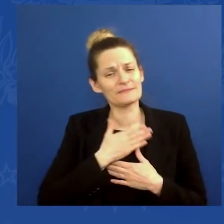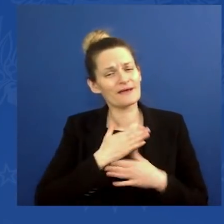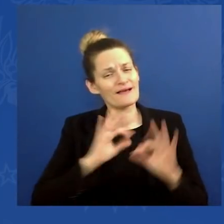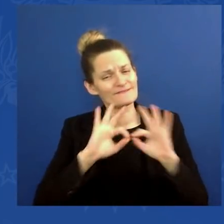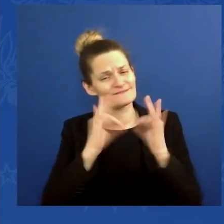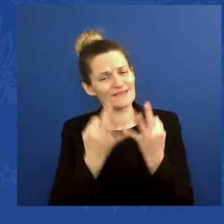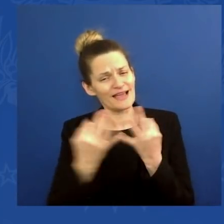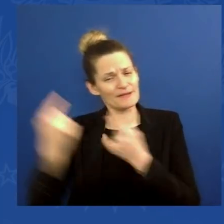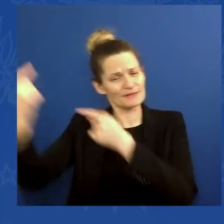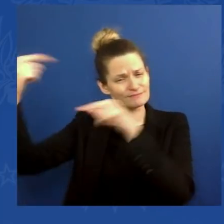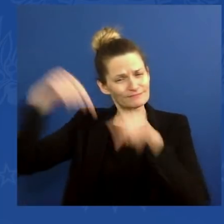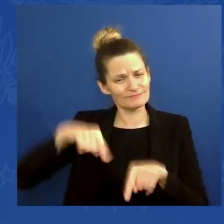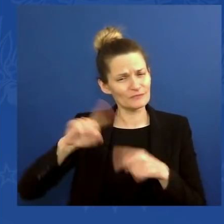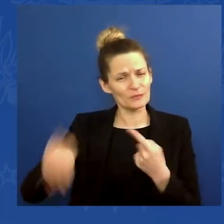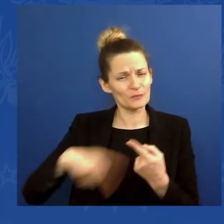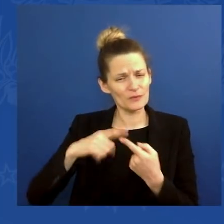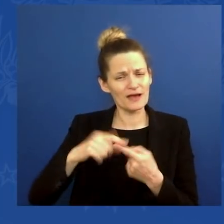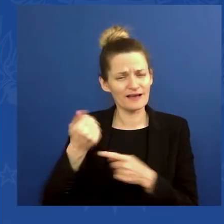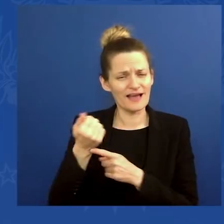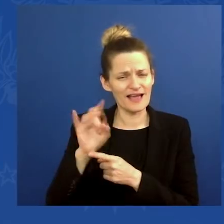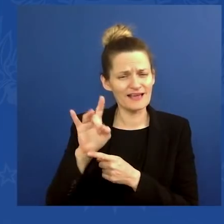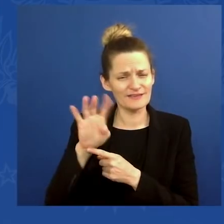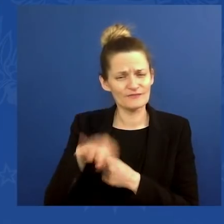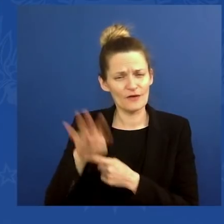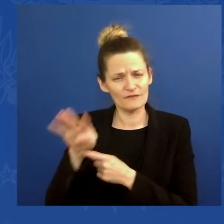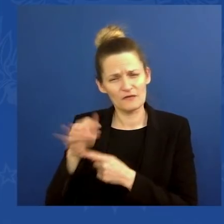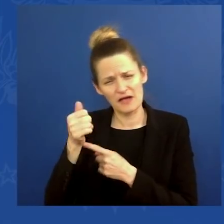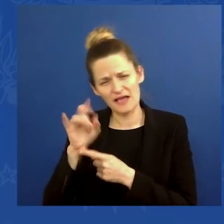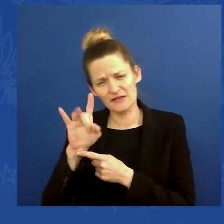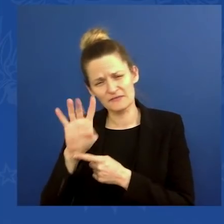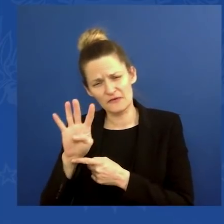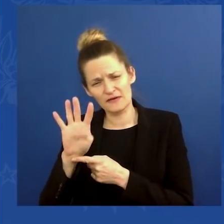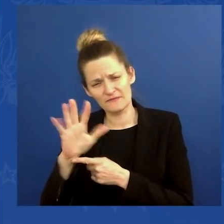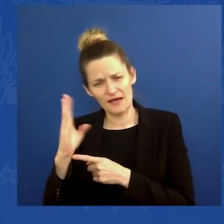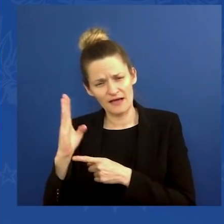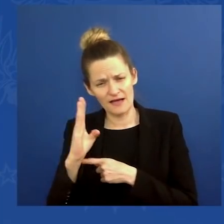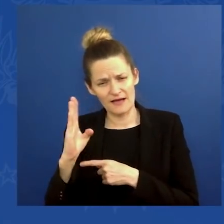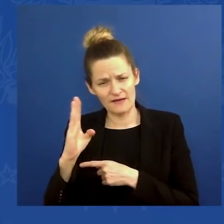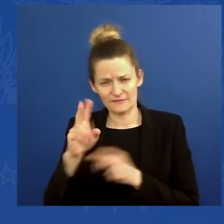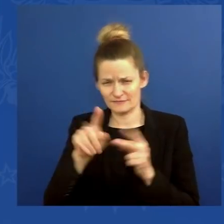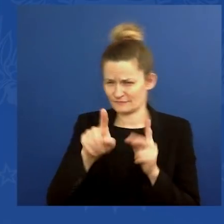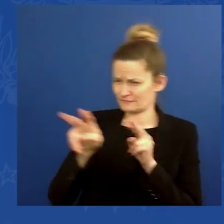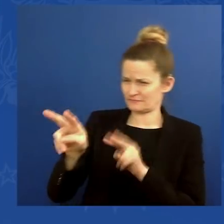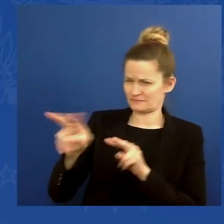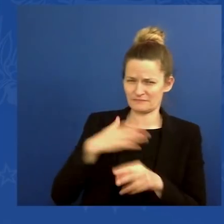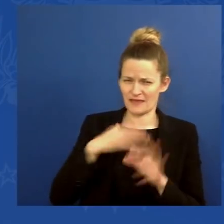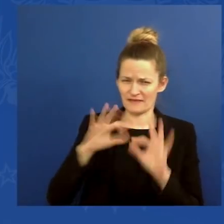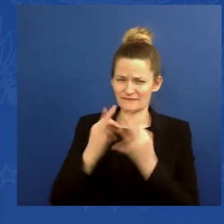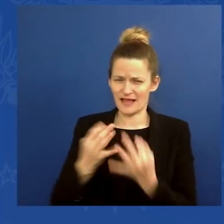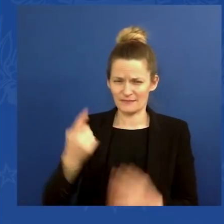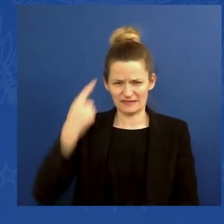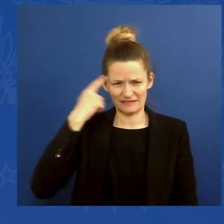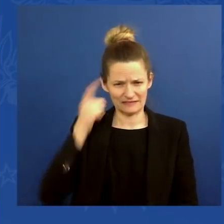none of -- they came in 1844 and 1845, but you'd think they'd all lived in Ireland the last 60 years --